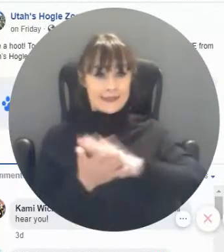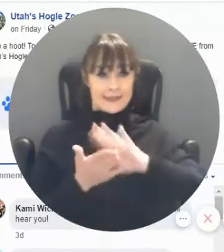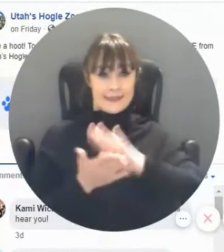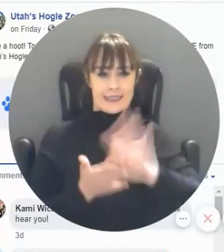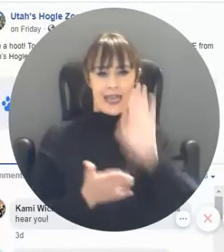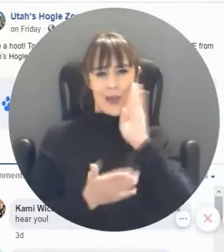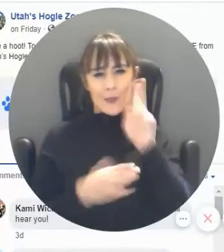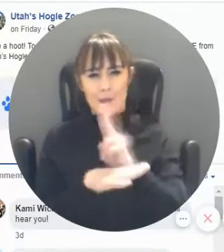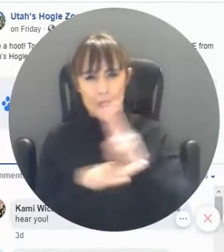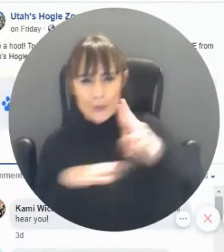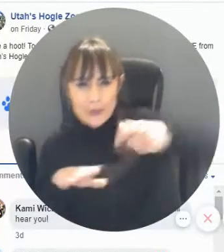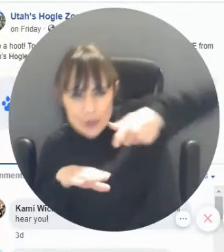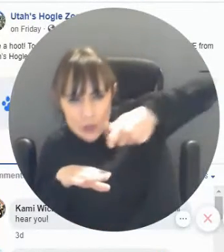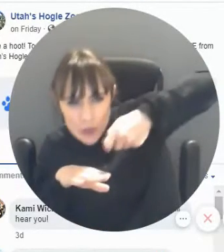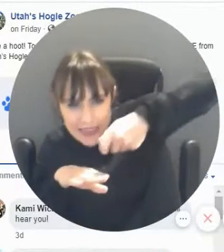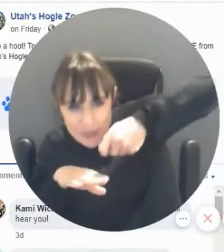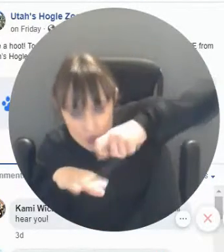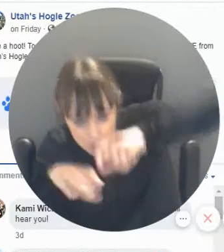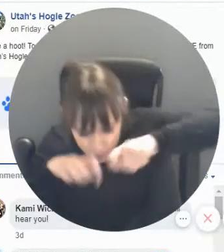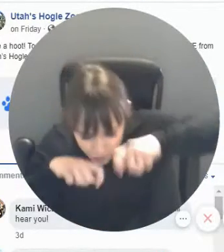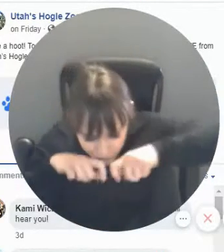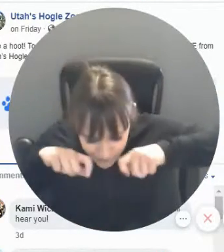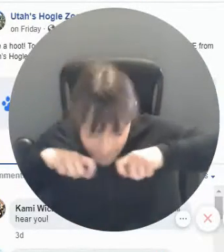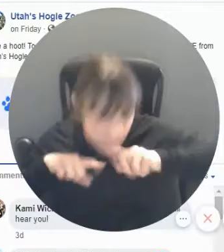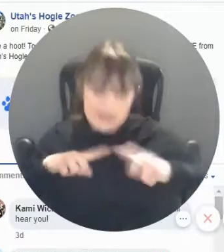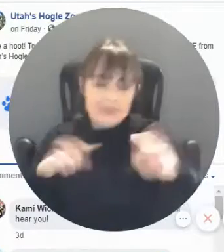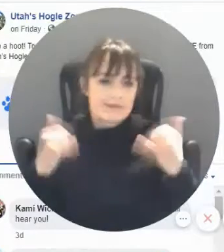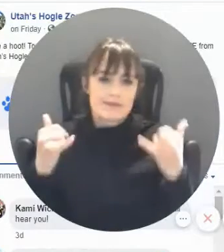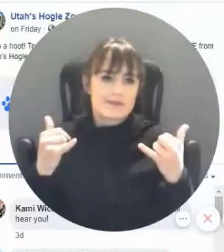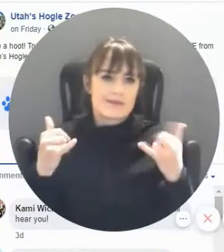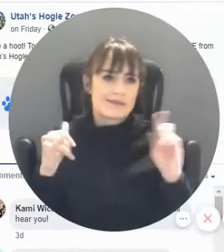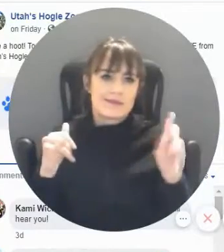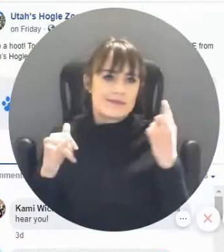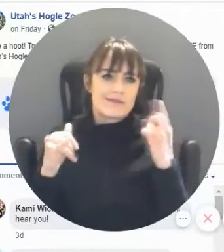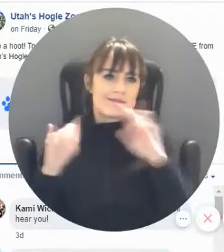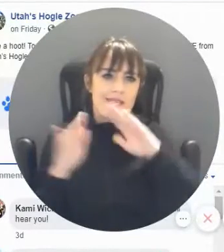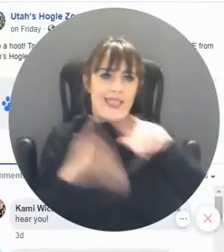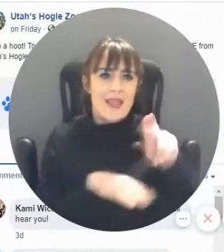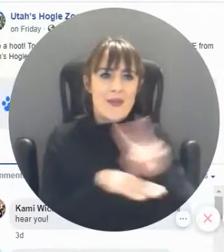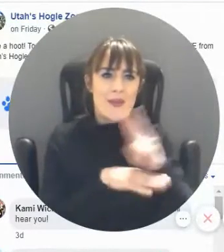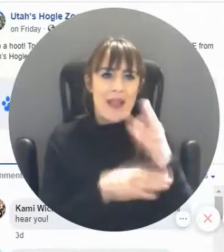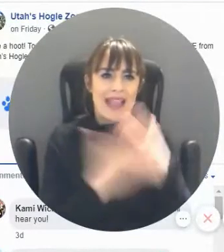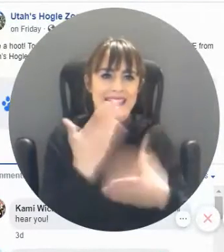Brad: I see. So MEH12 is asking "Does it feel weird?"